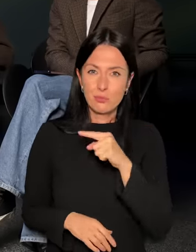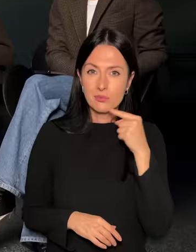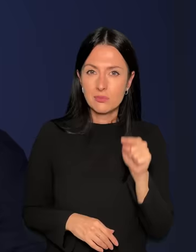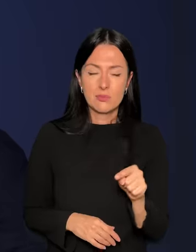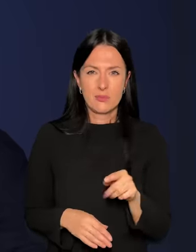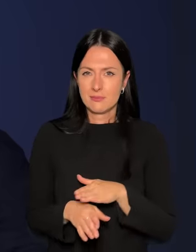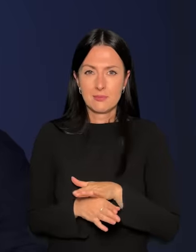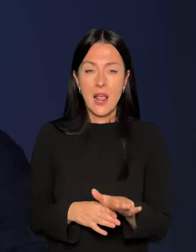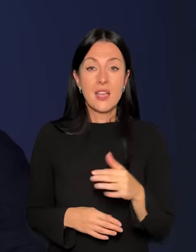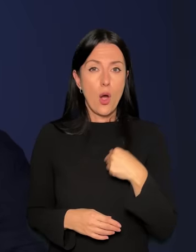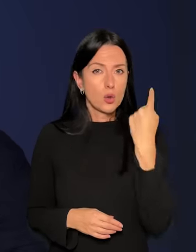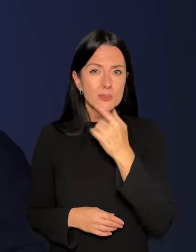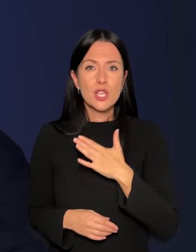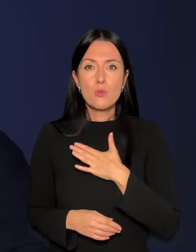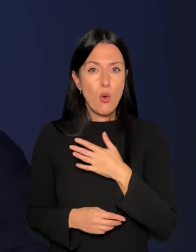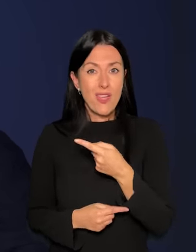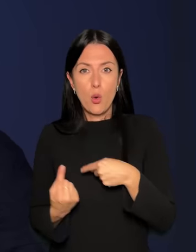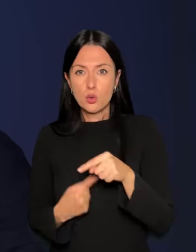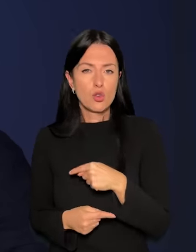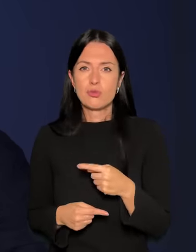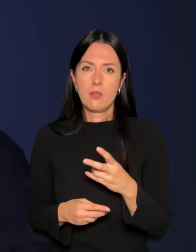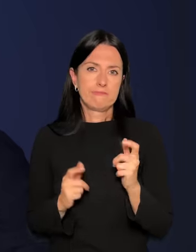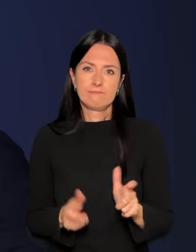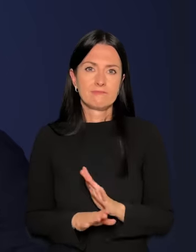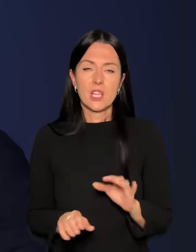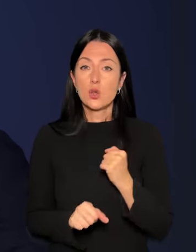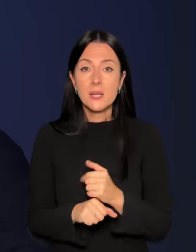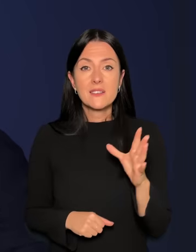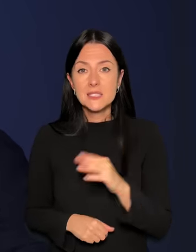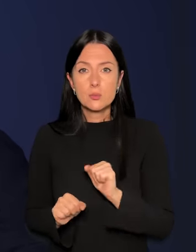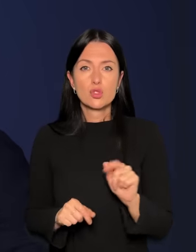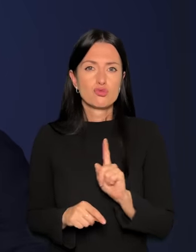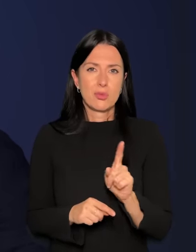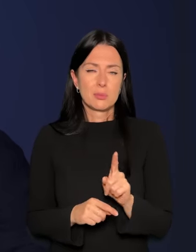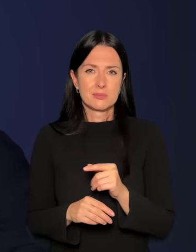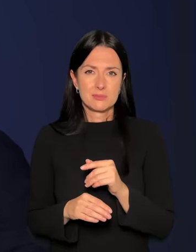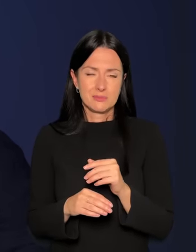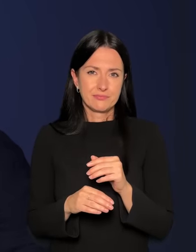Personally me and those around me, we didn't accept this and did everything possible to bring down the Yanukovych regime.